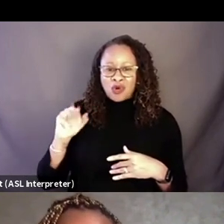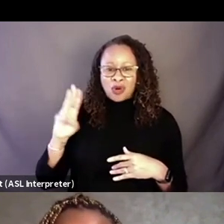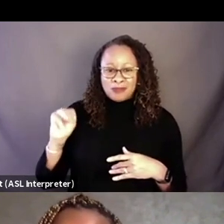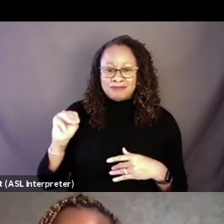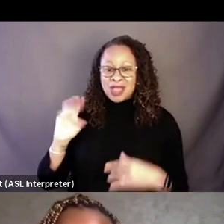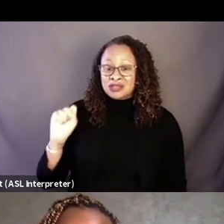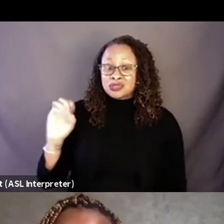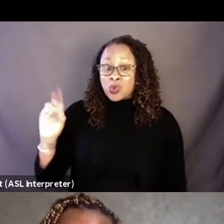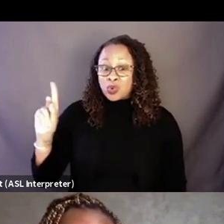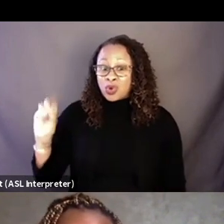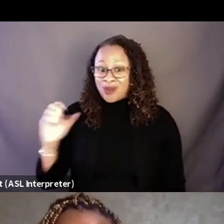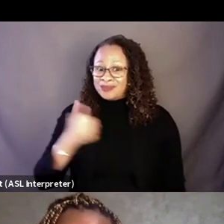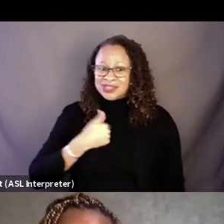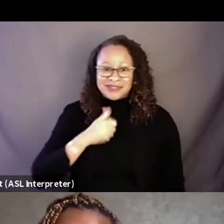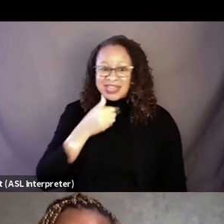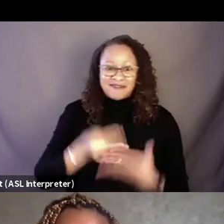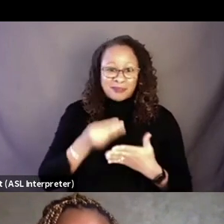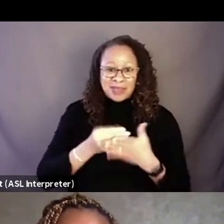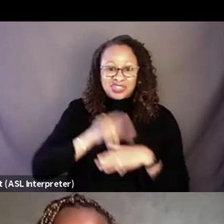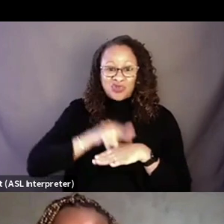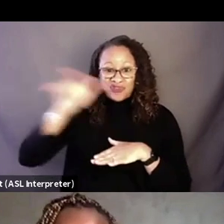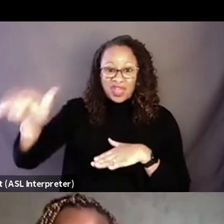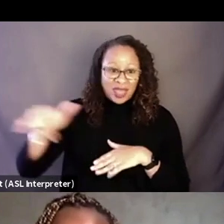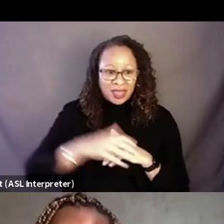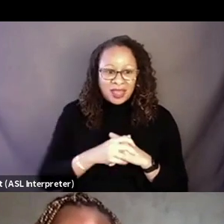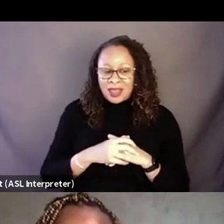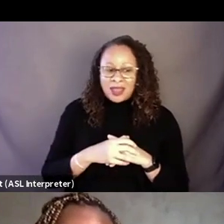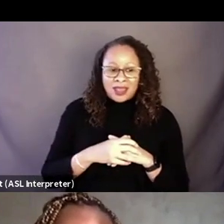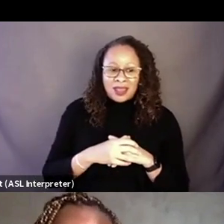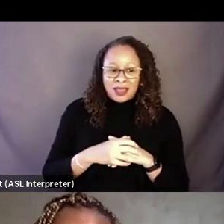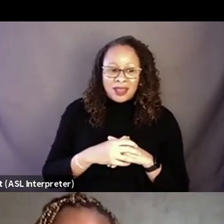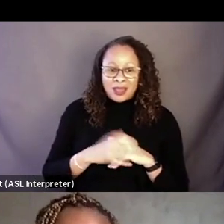We had no idea who we are going to leave Nairobi. We just said we're going to apply.